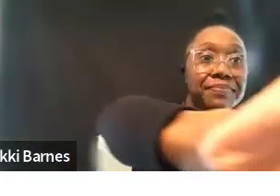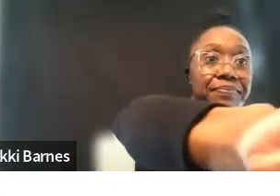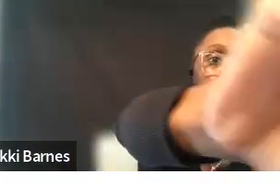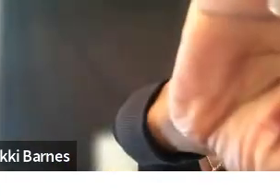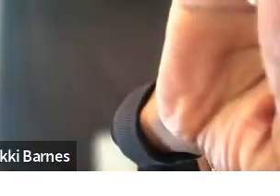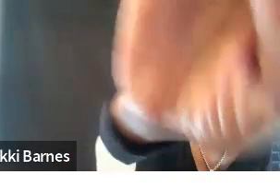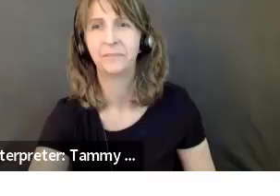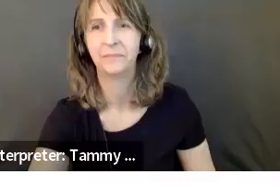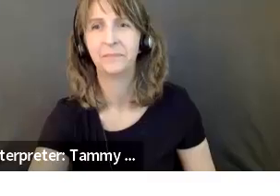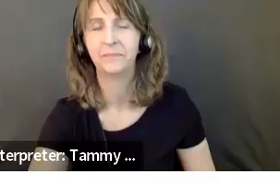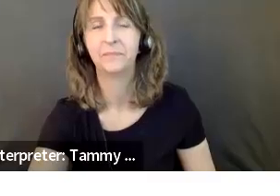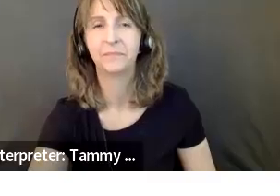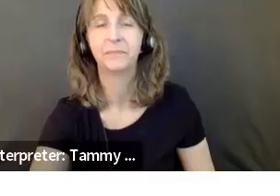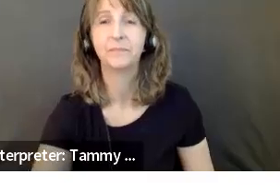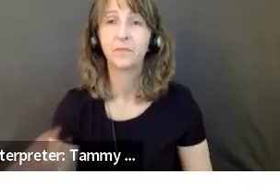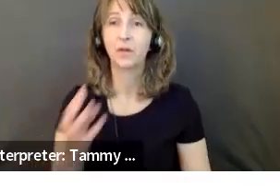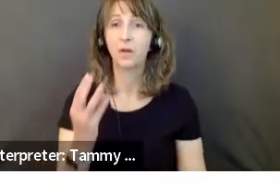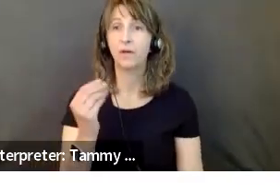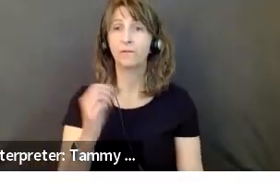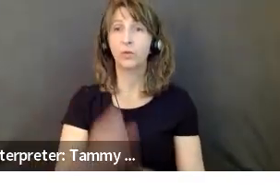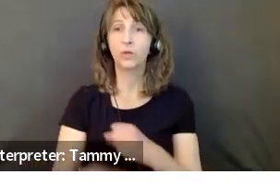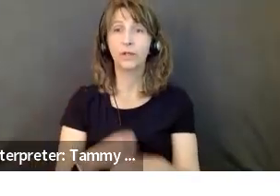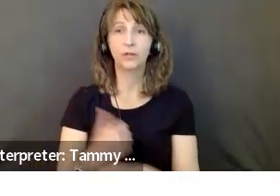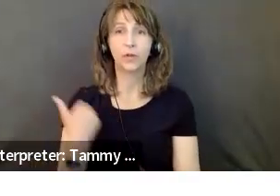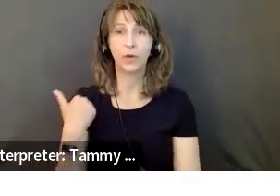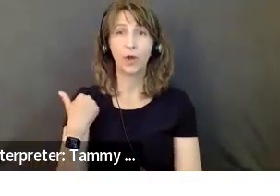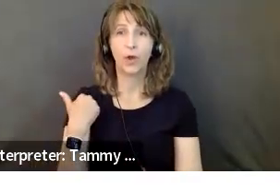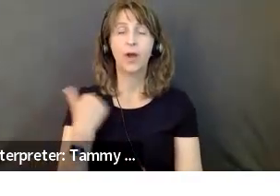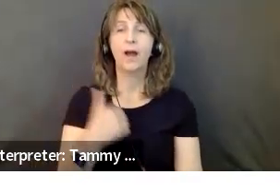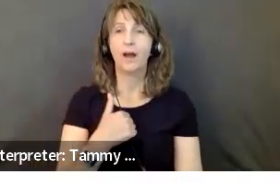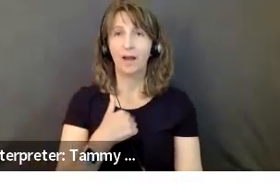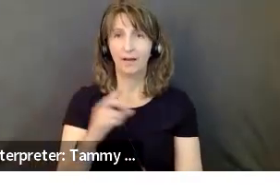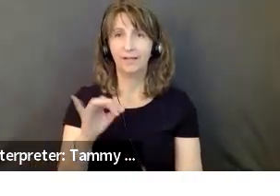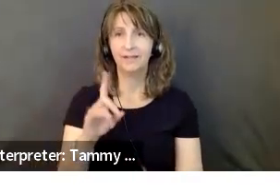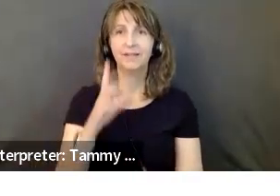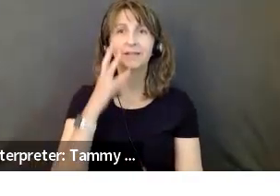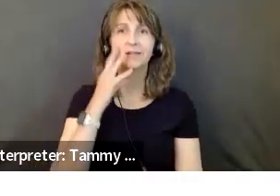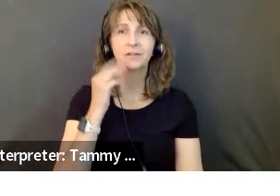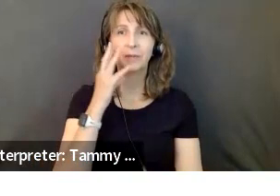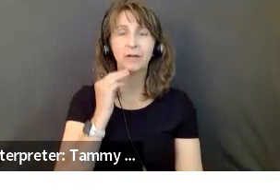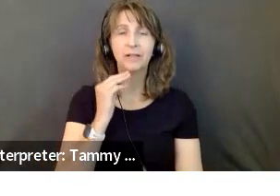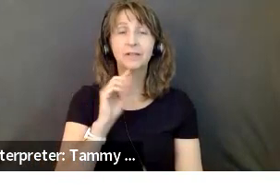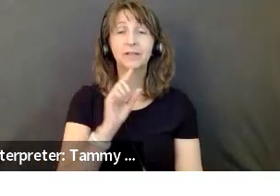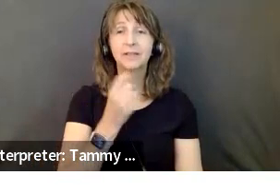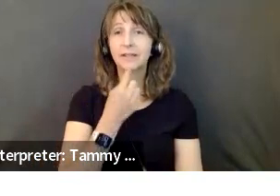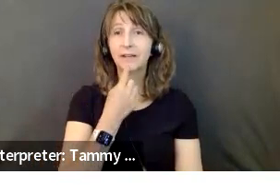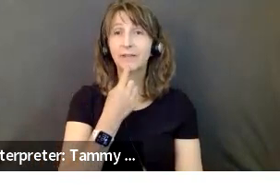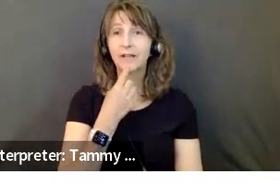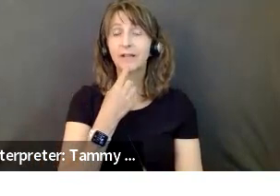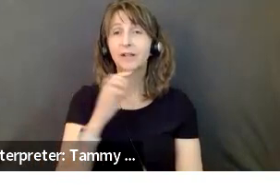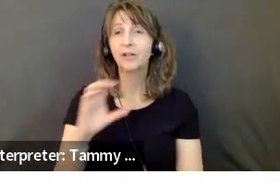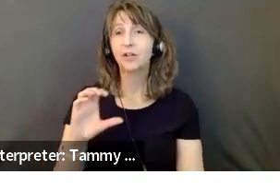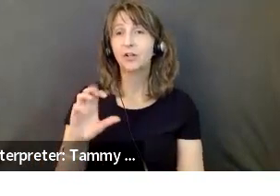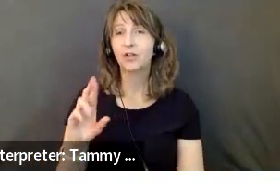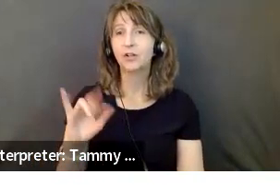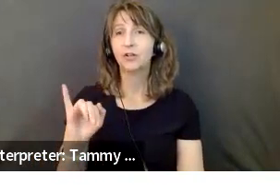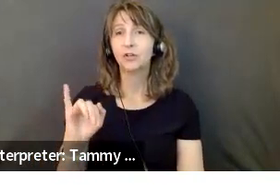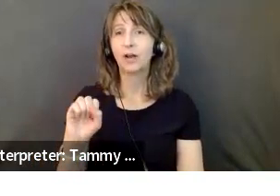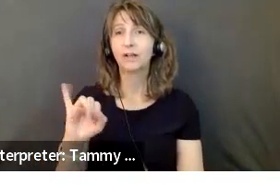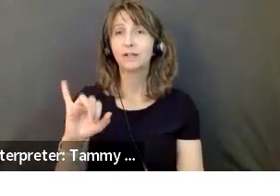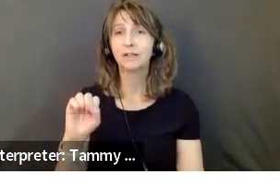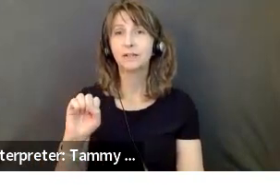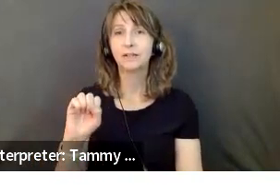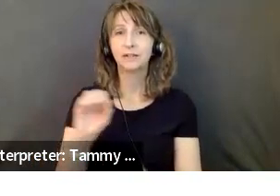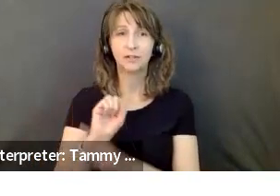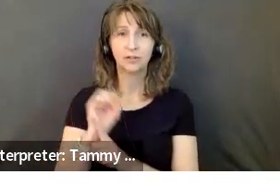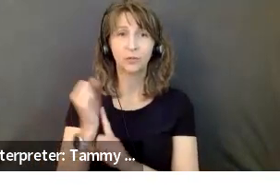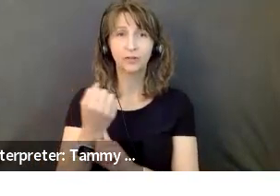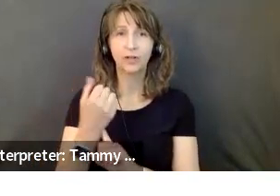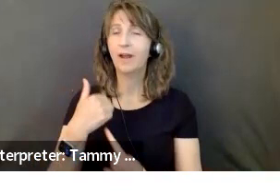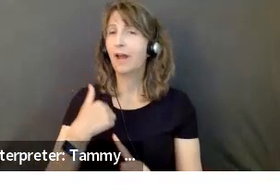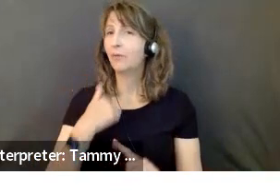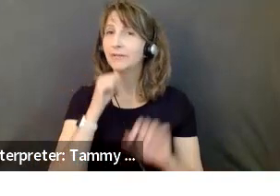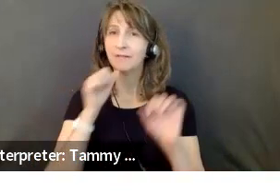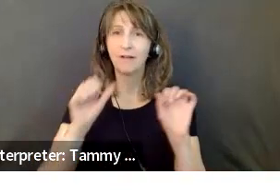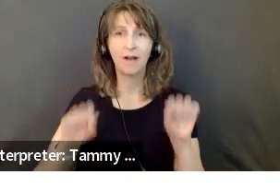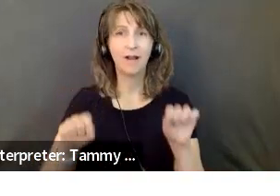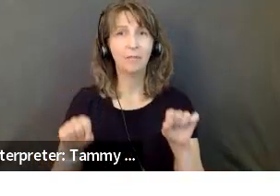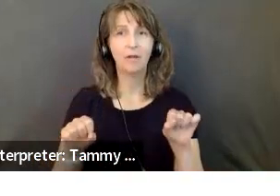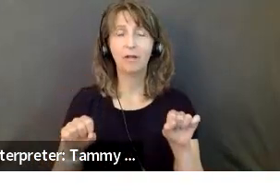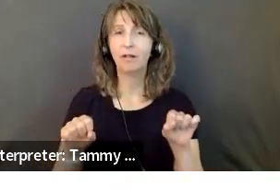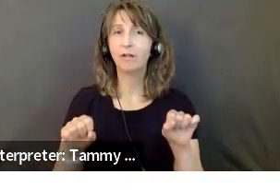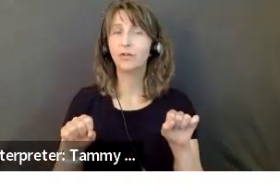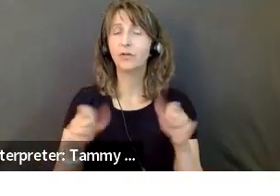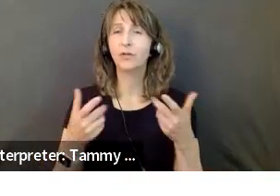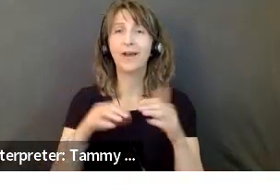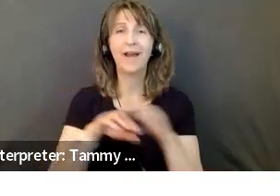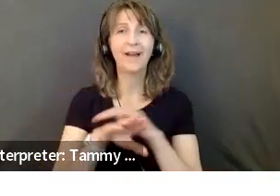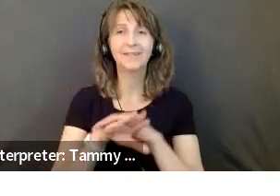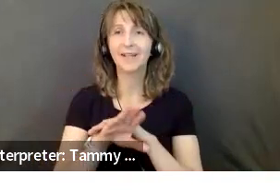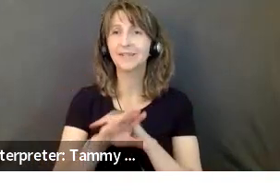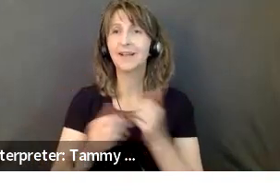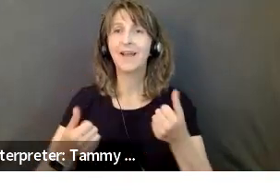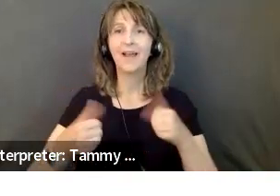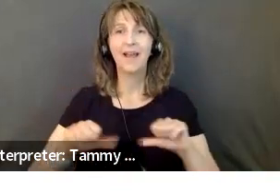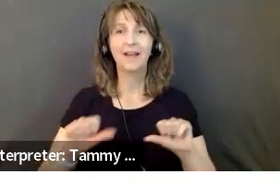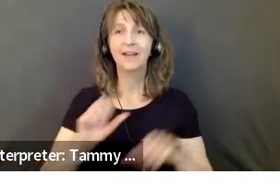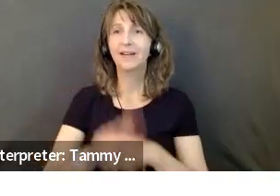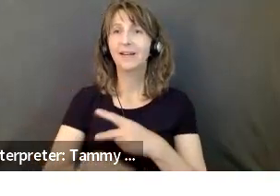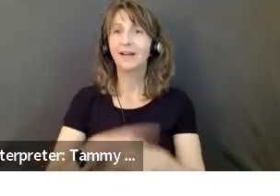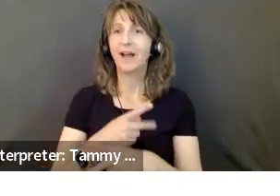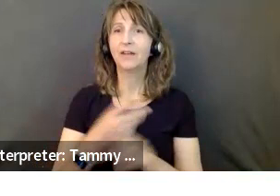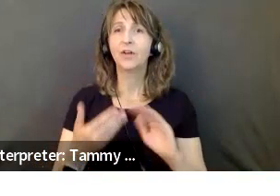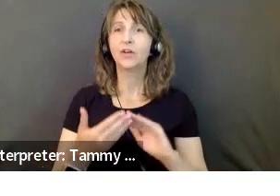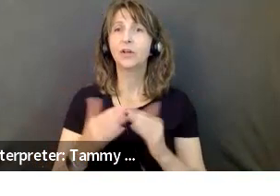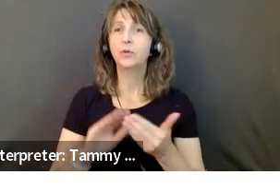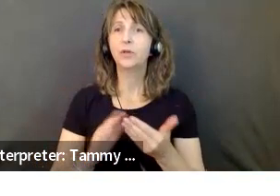So a couple of years ago, I personally experienced some pretty significant crisis situations and was unable. To access any type of community based type services.